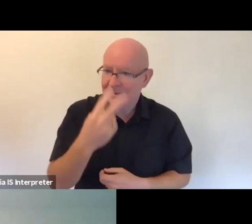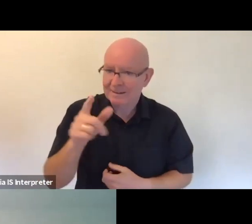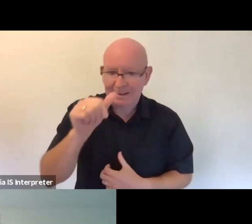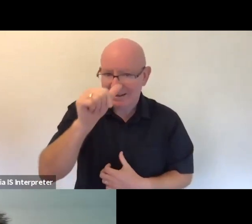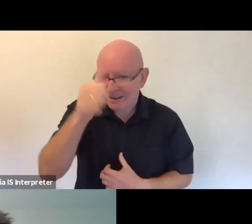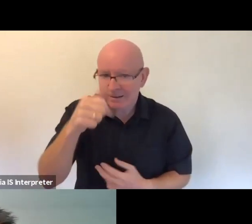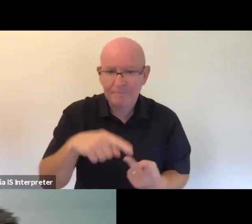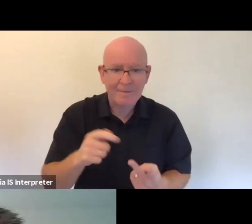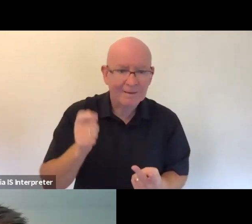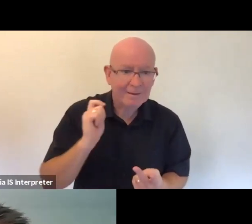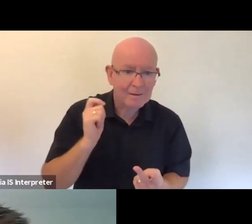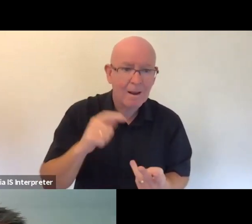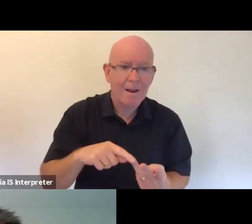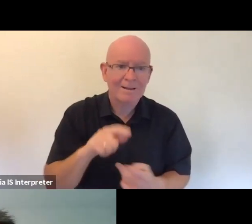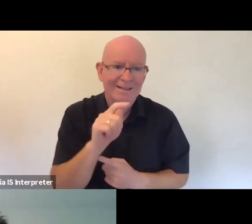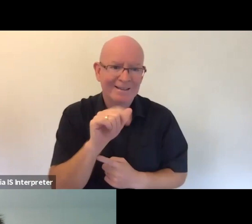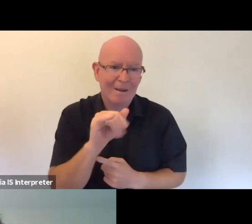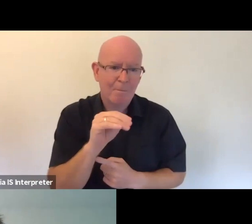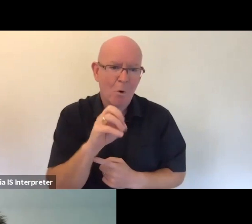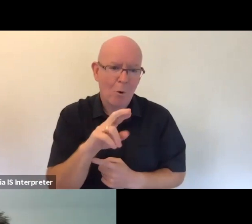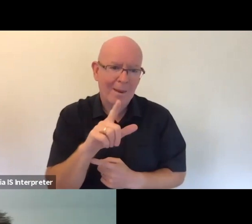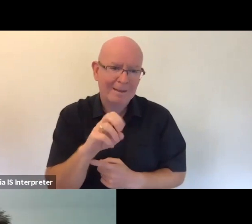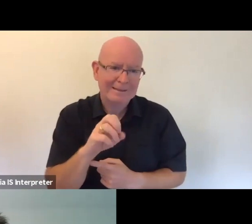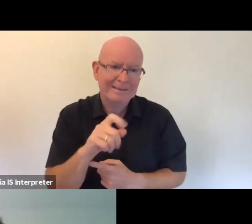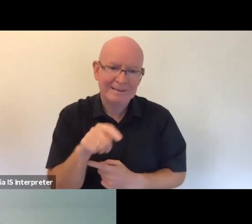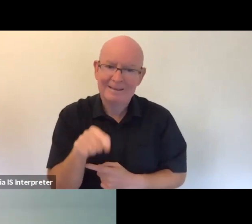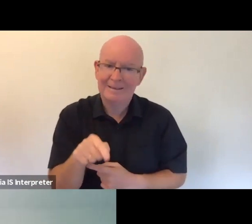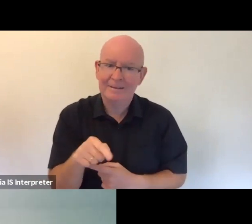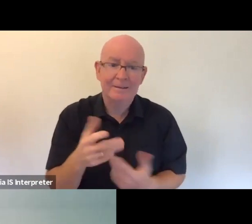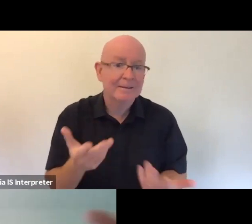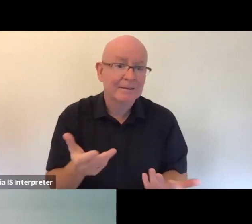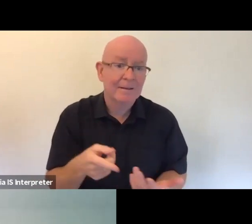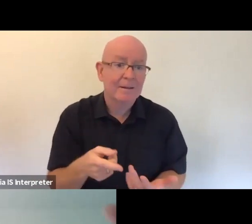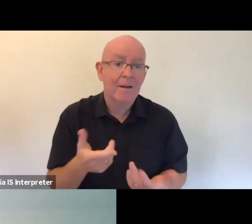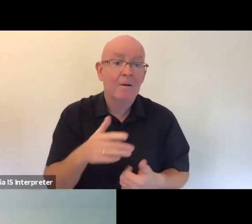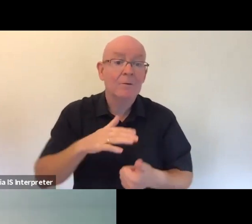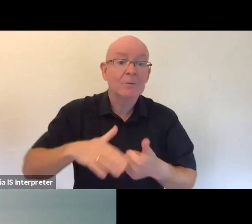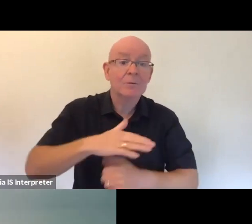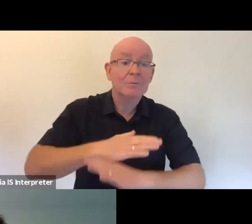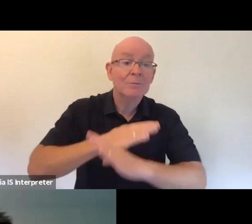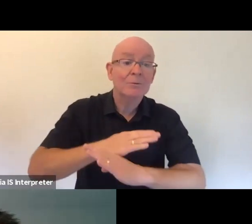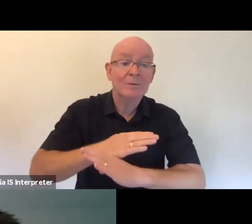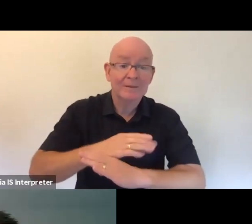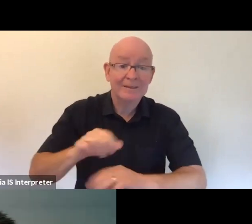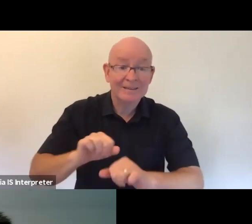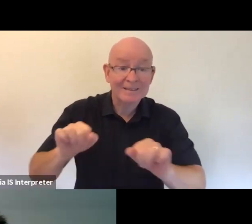So for instance, India carried medical assessment camps, having those kind of mobile... But we see it as…